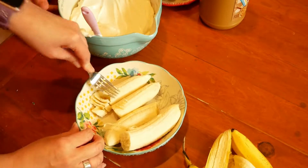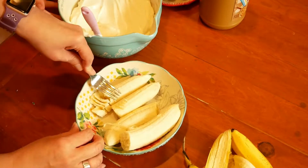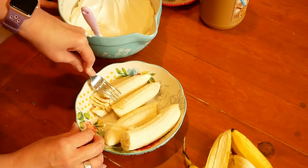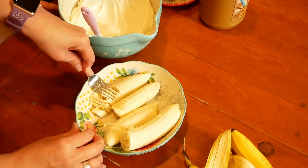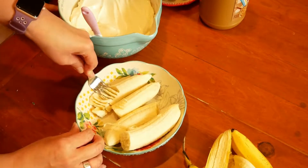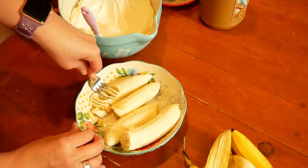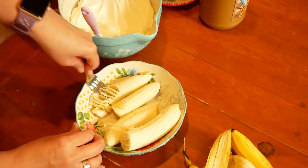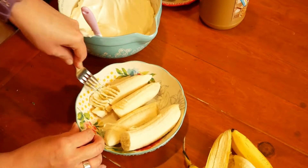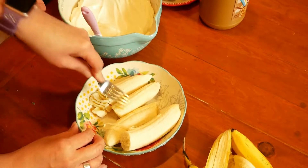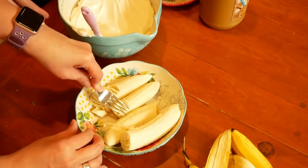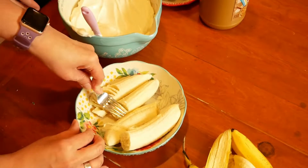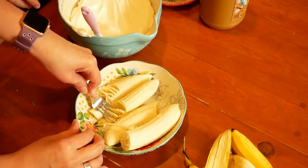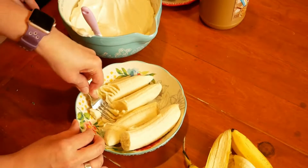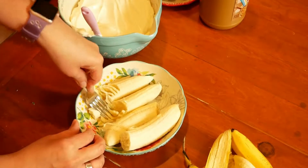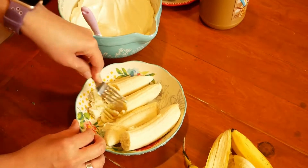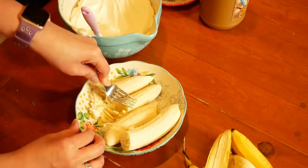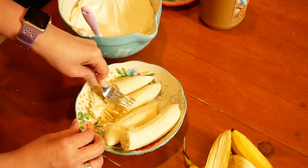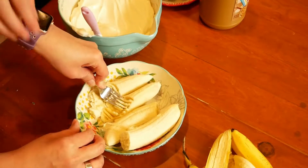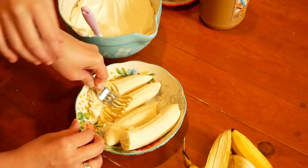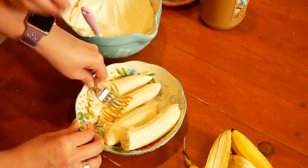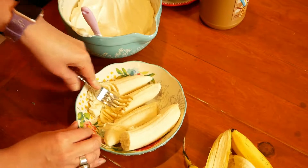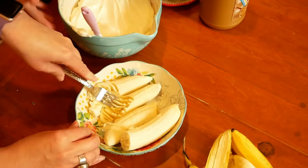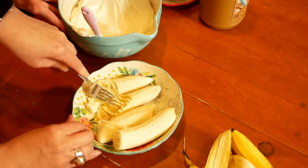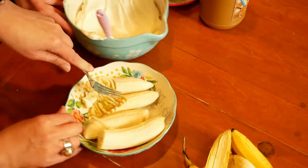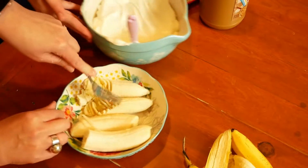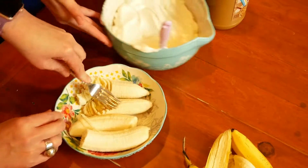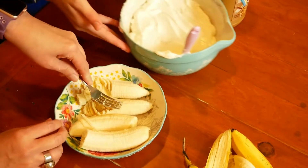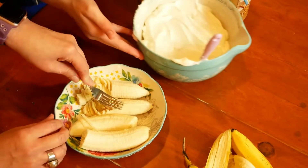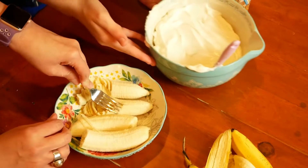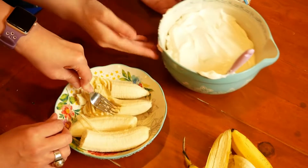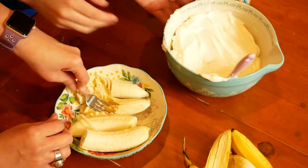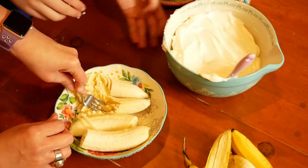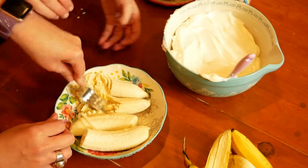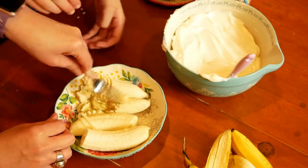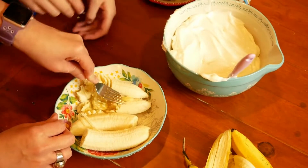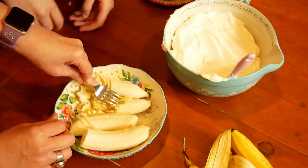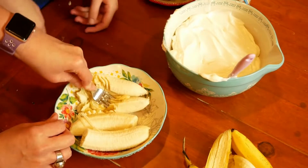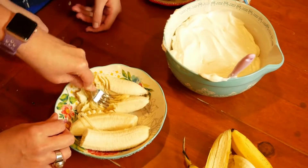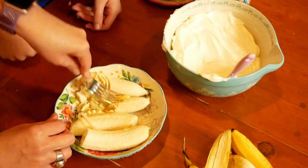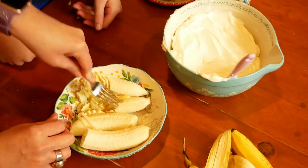to take your two bananas and you are just going to squish them all together probably should gotten a